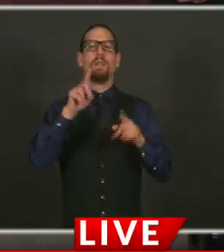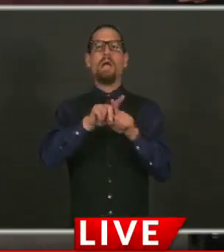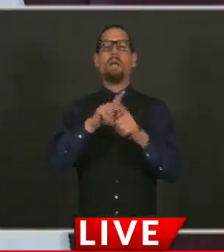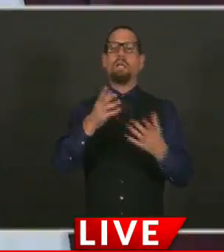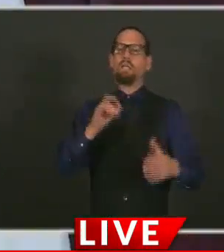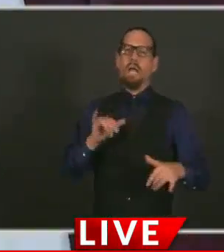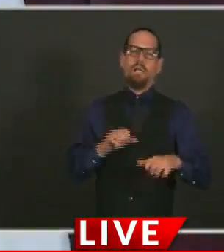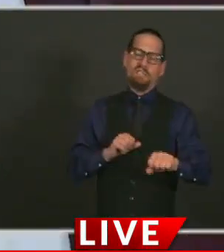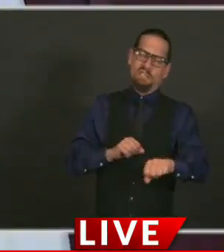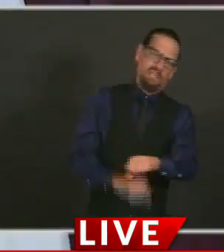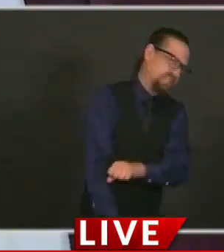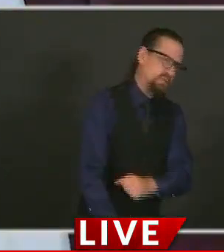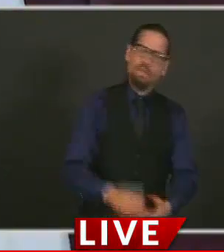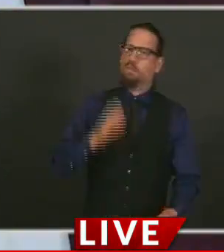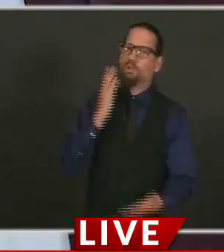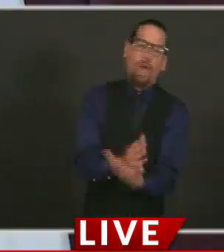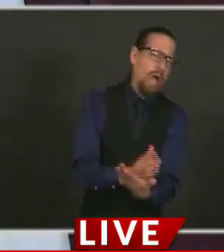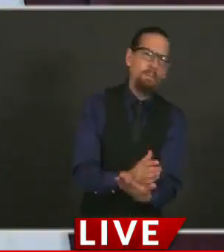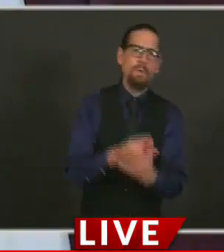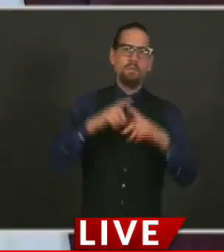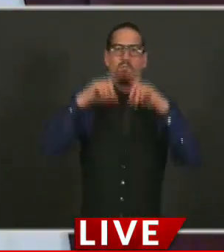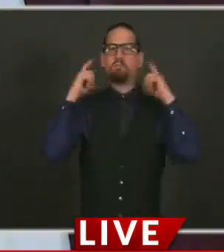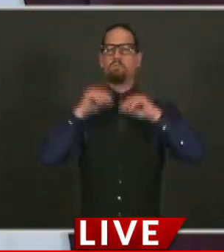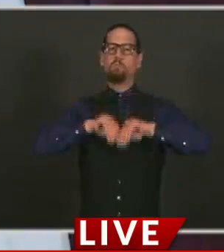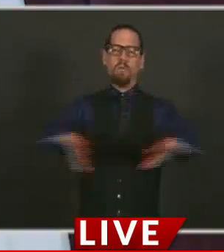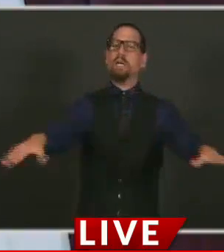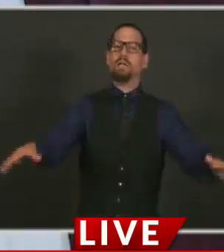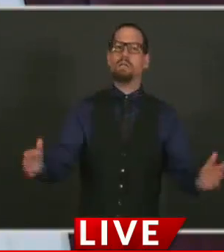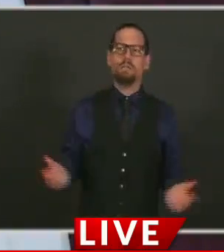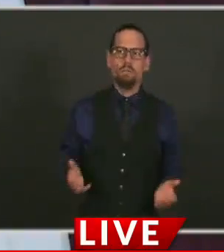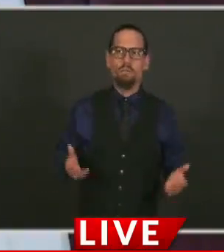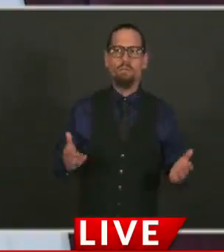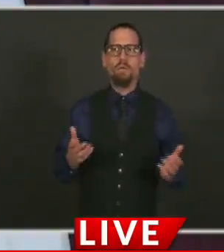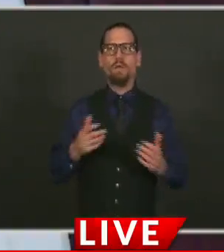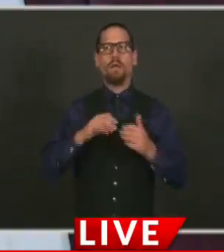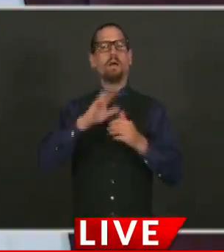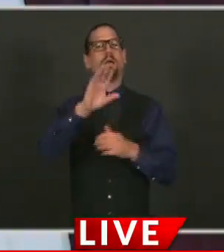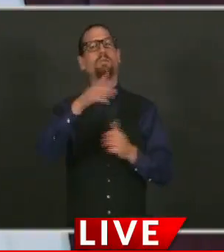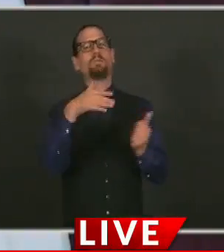MAKE A DIFFERENCE? COULD THAT PUT THE BRAKES ON THESE TRENDS?